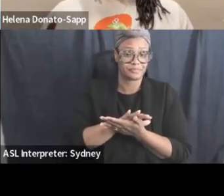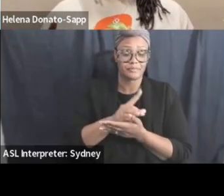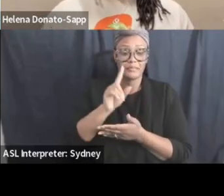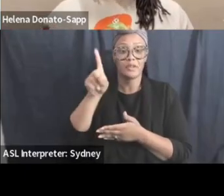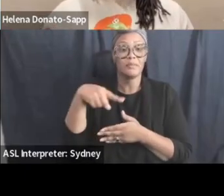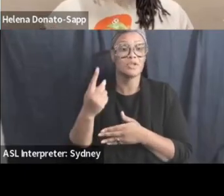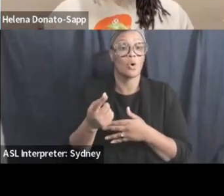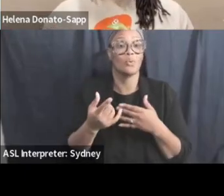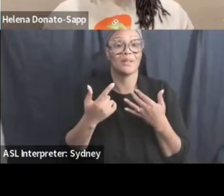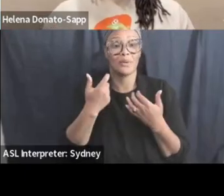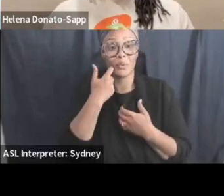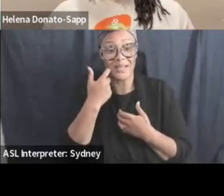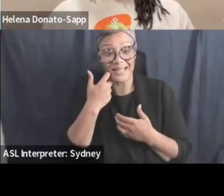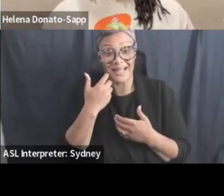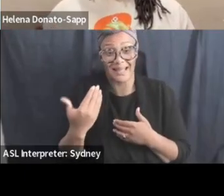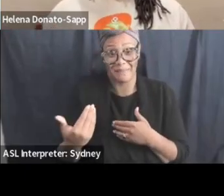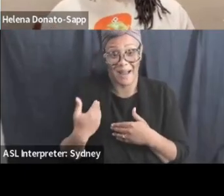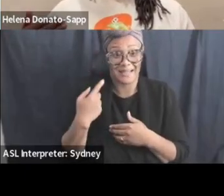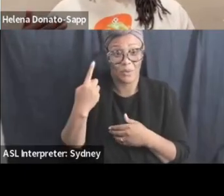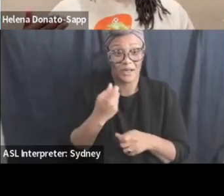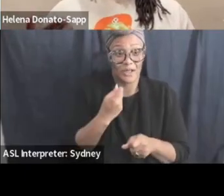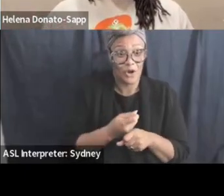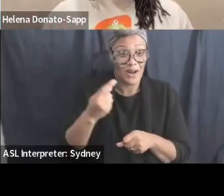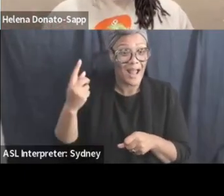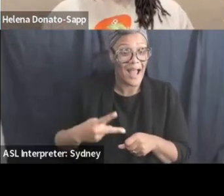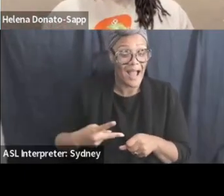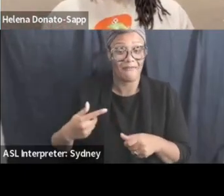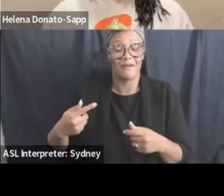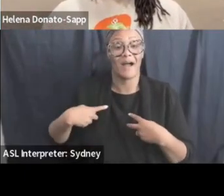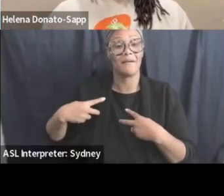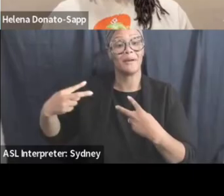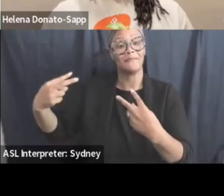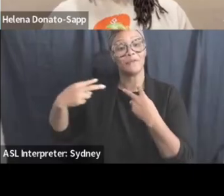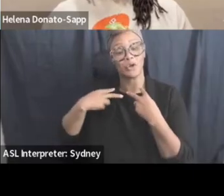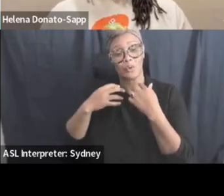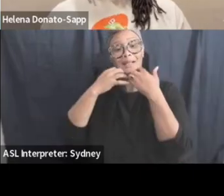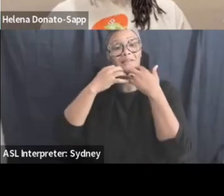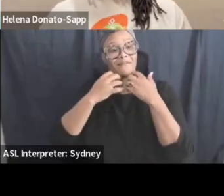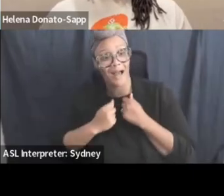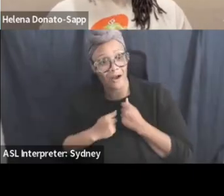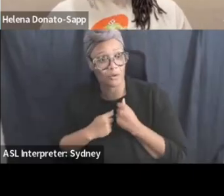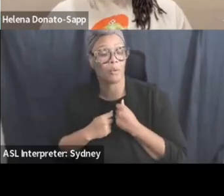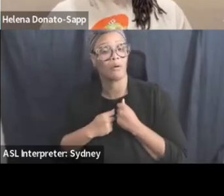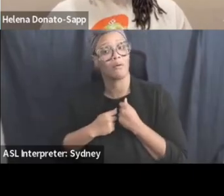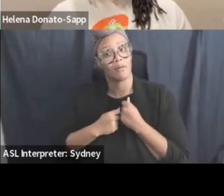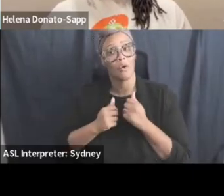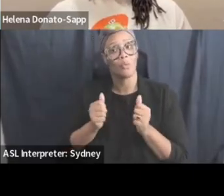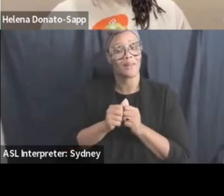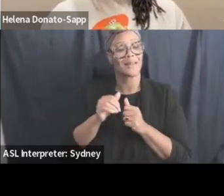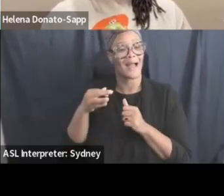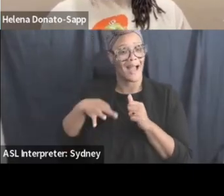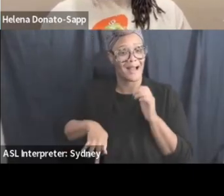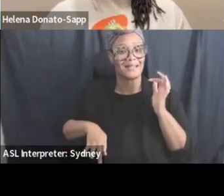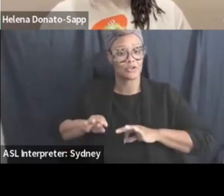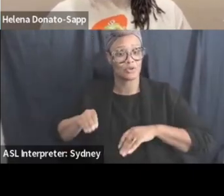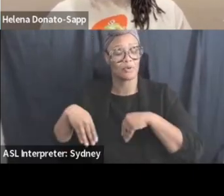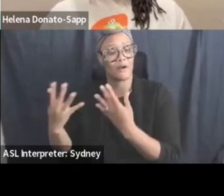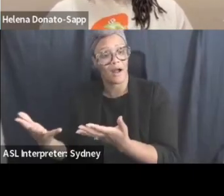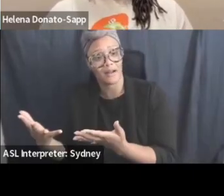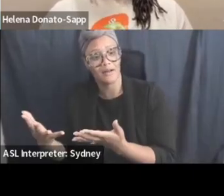and valued for my assets. So yes, there are both there are both hindrances and affirmations,